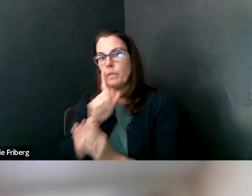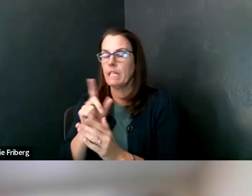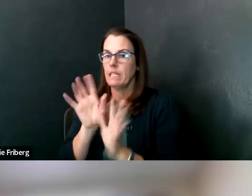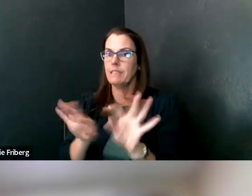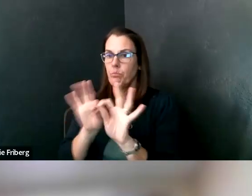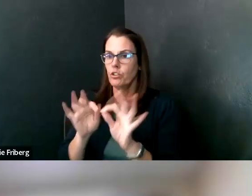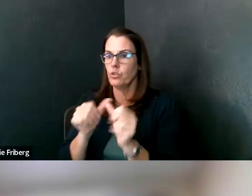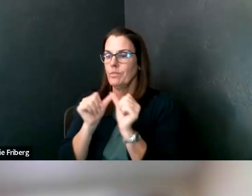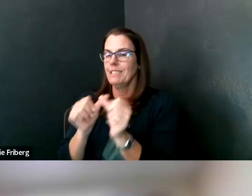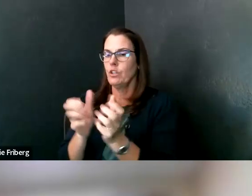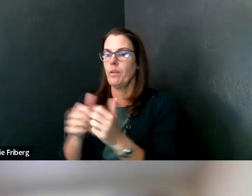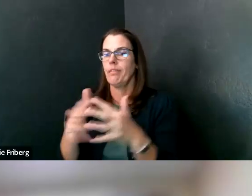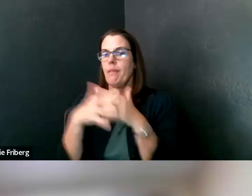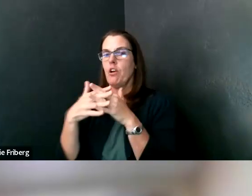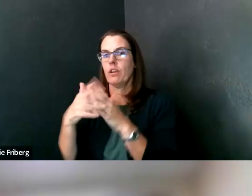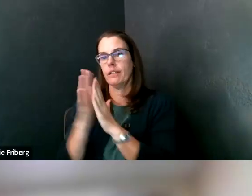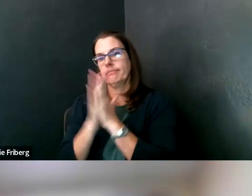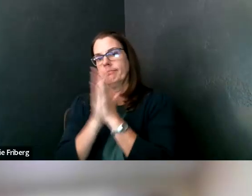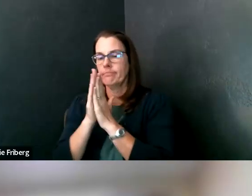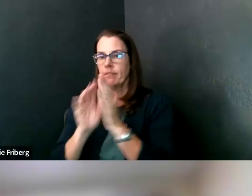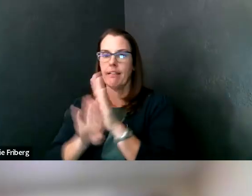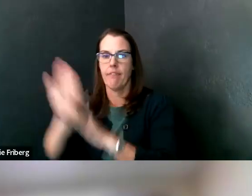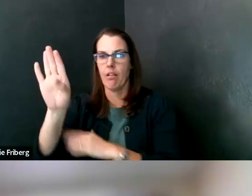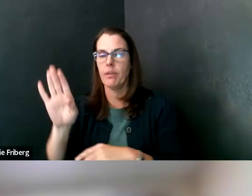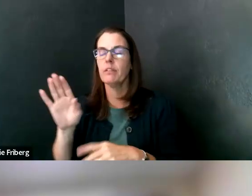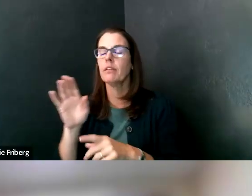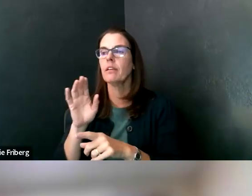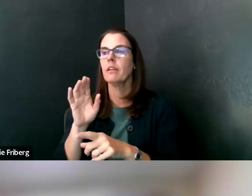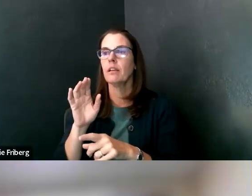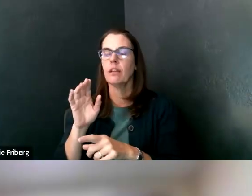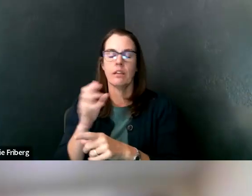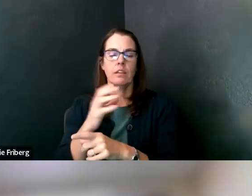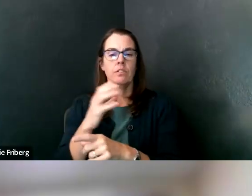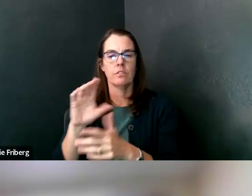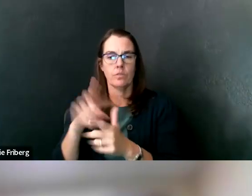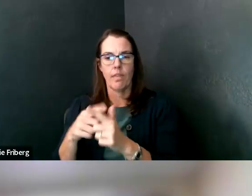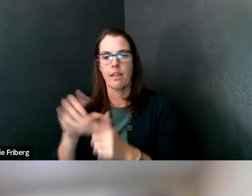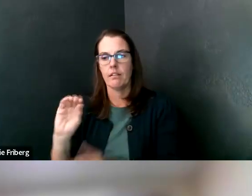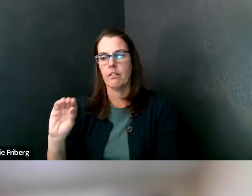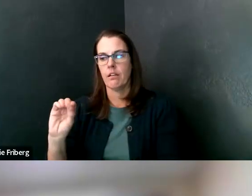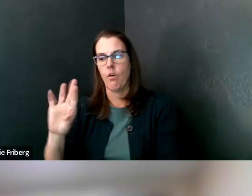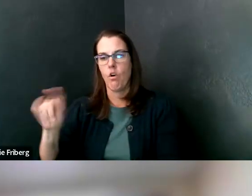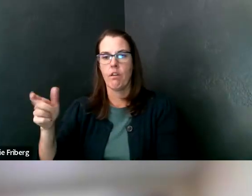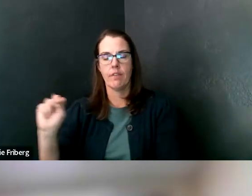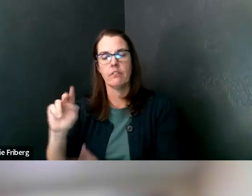ensuring that the incentives for developing orphan drugs remain robust. The PDV must implement the